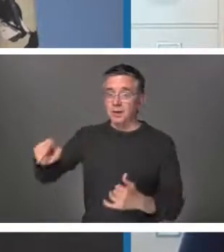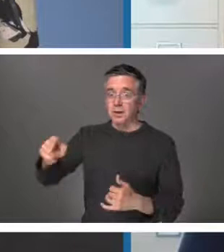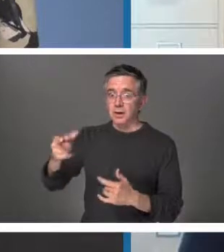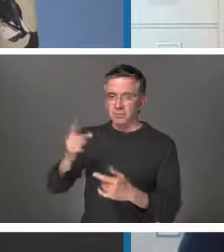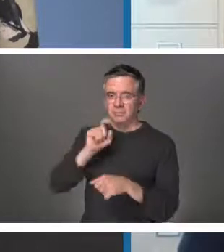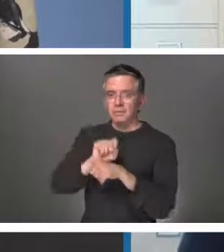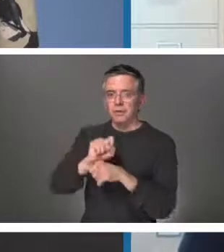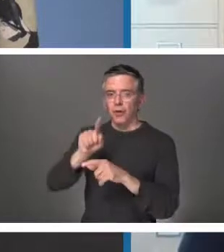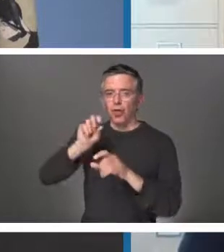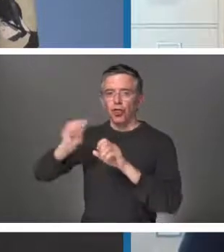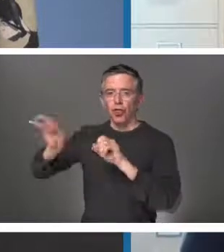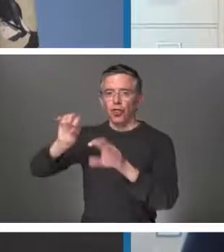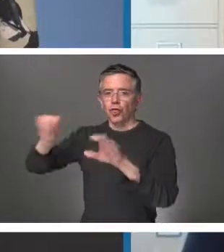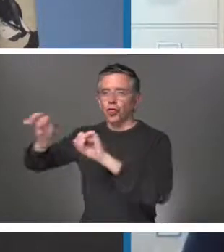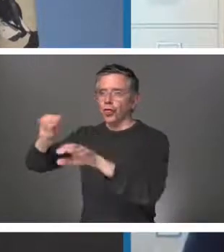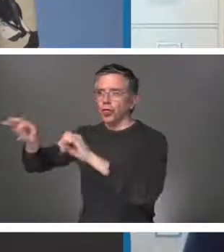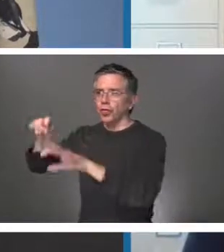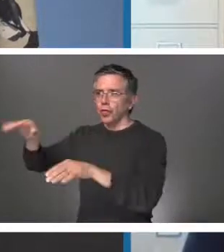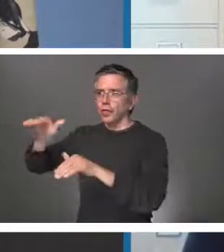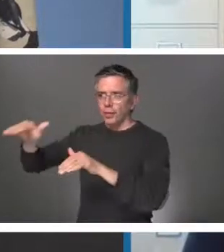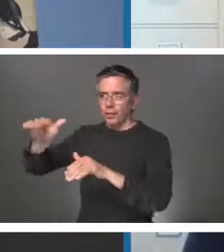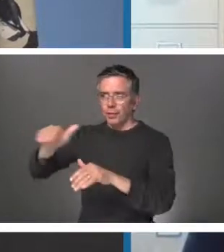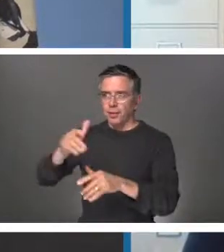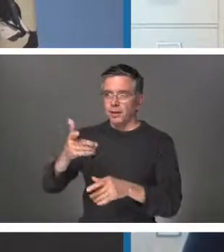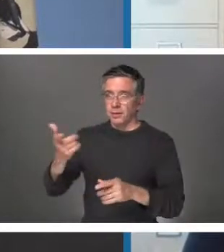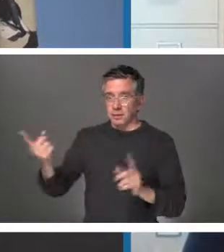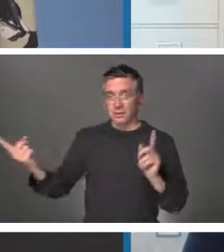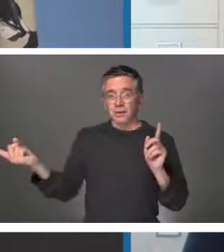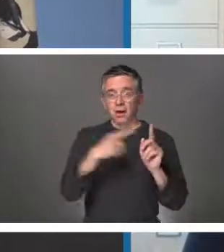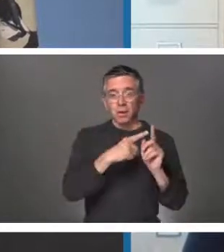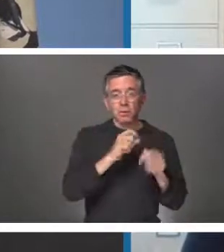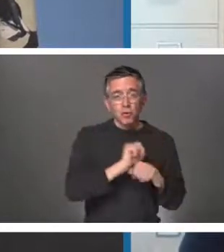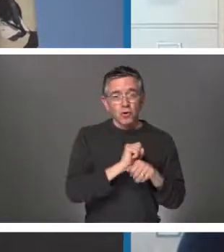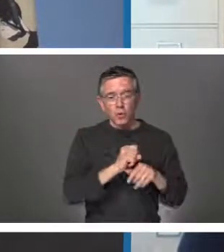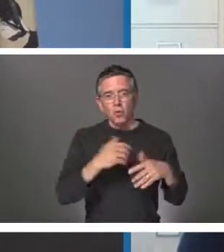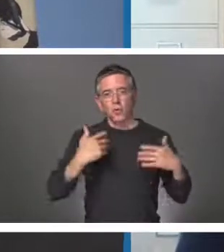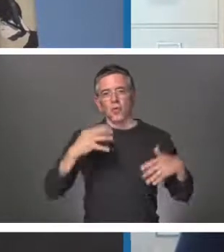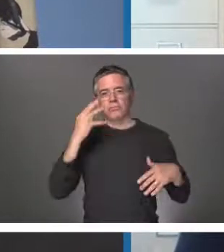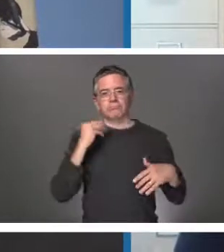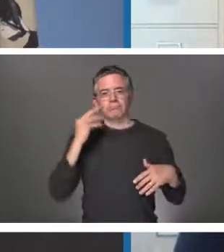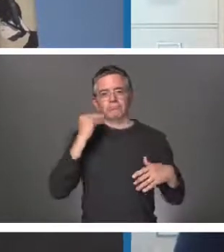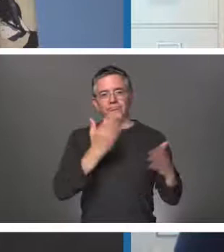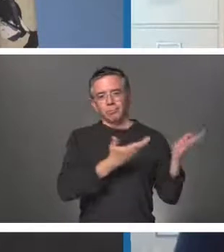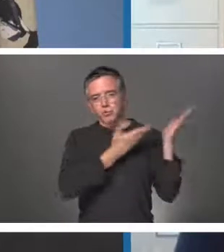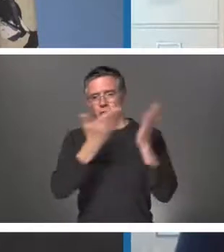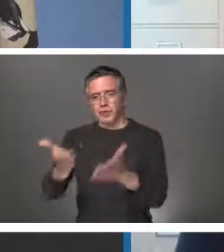So those are some of the best successes that we've had. And I know for a fact, the first day